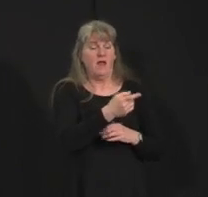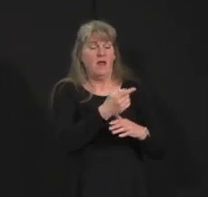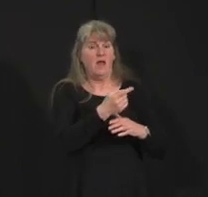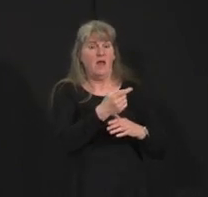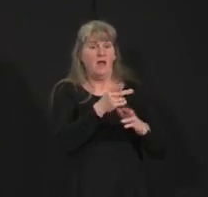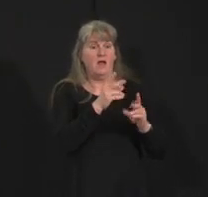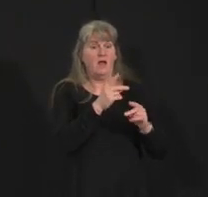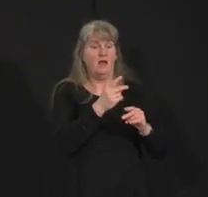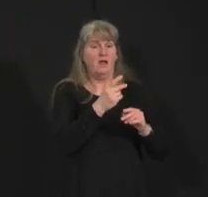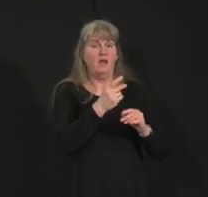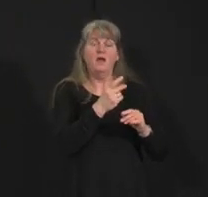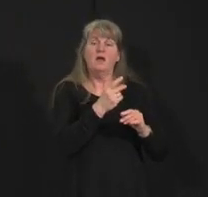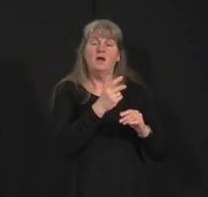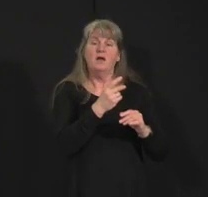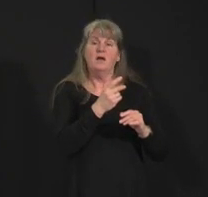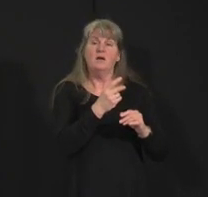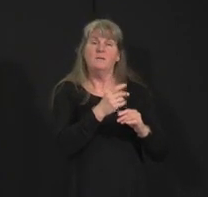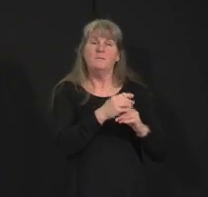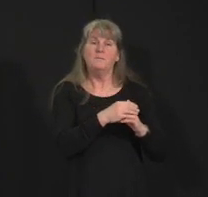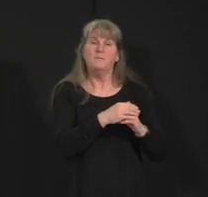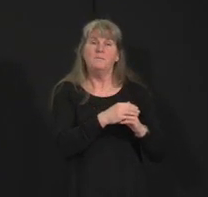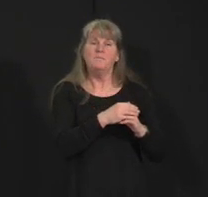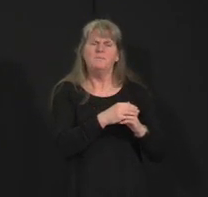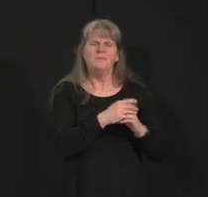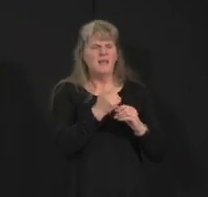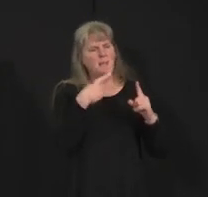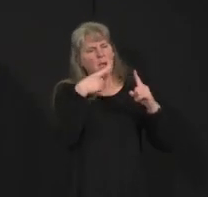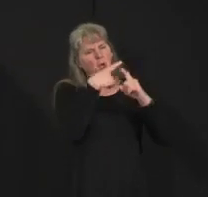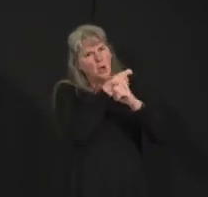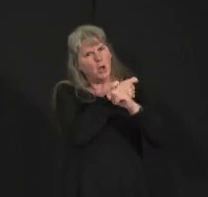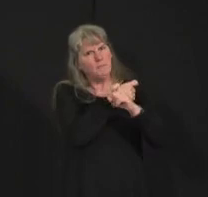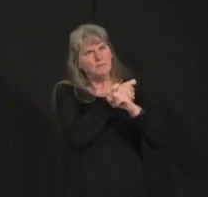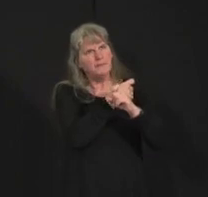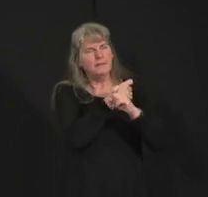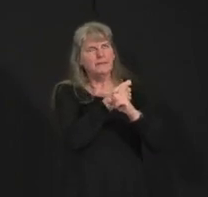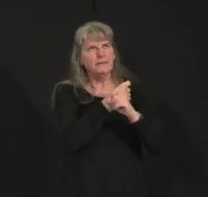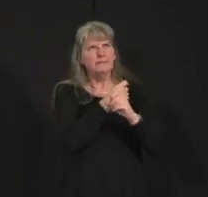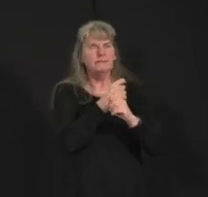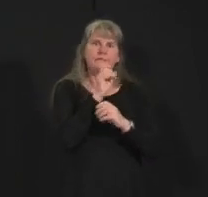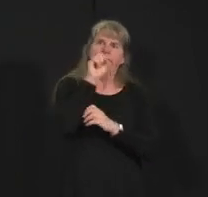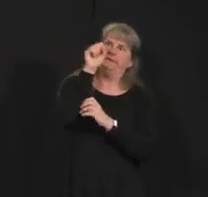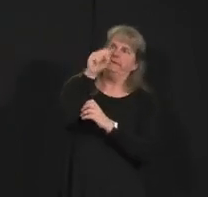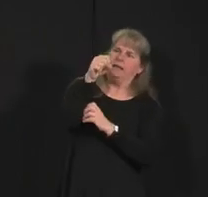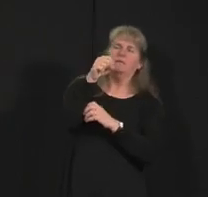was-- so, it is a little complicated to say yes, because